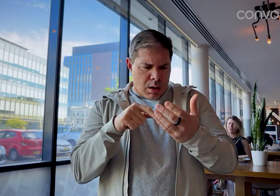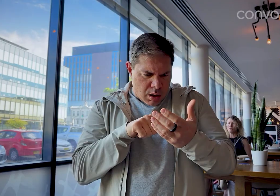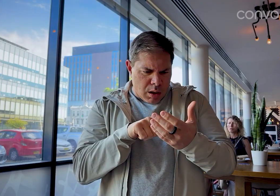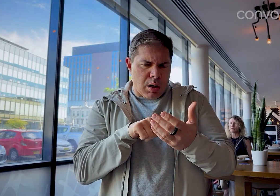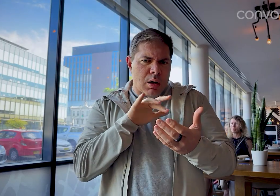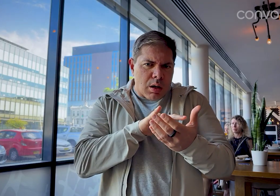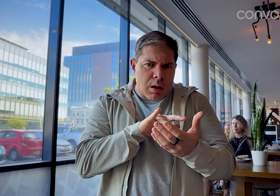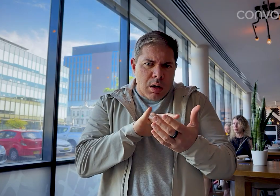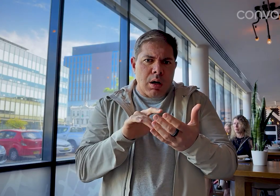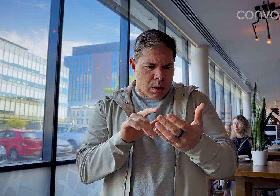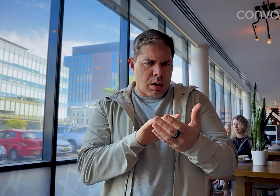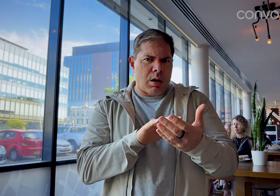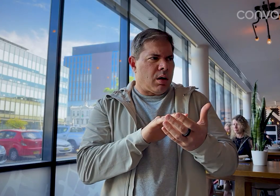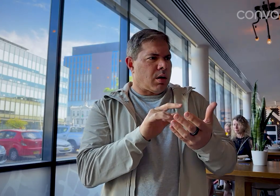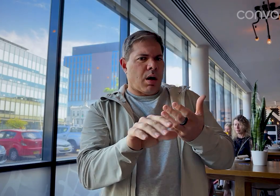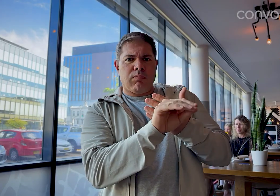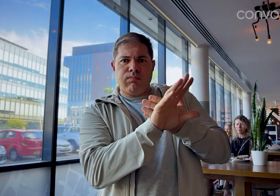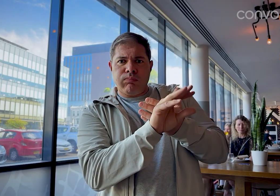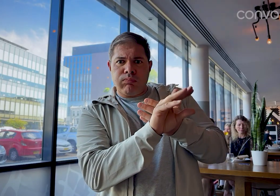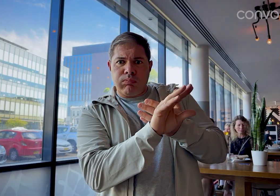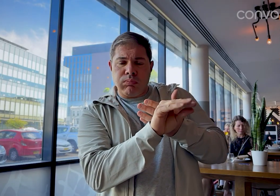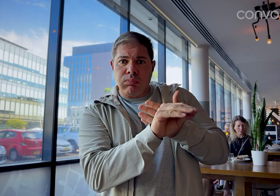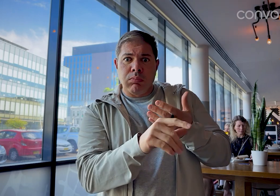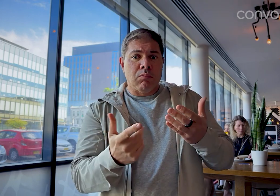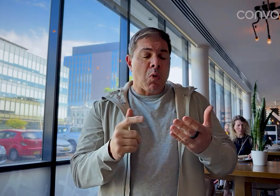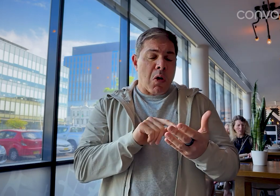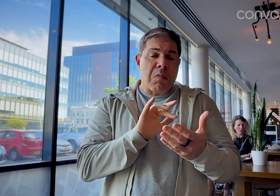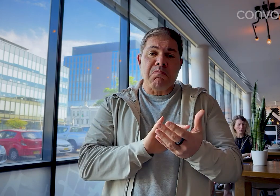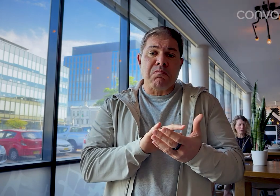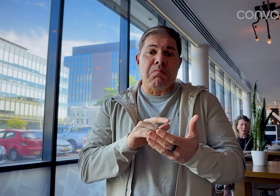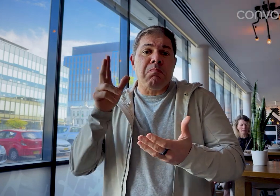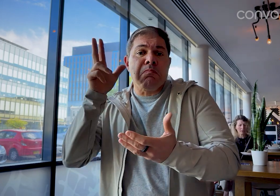We cover the gamut: face-to-face interaction,